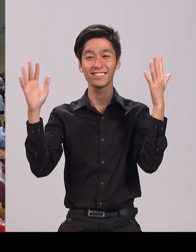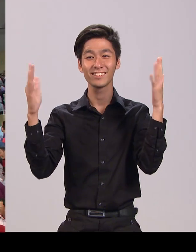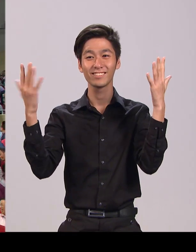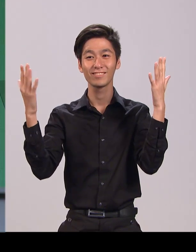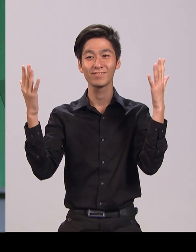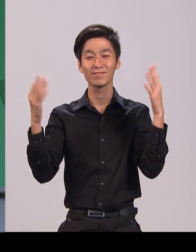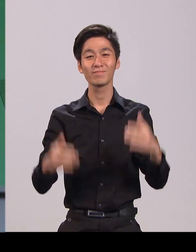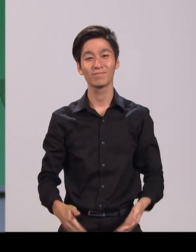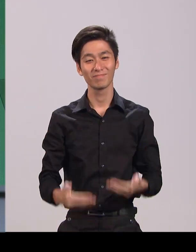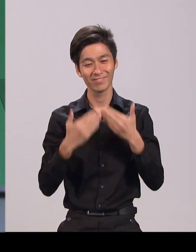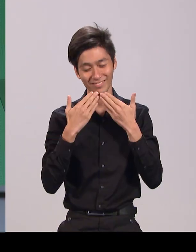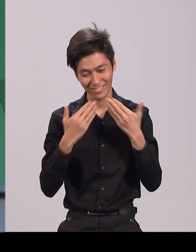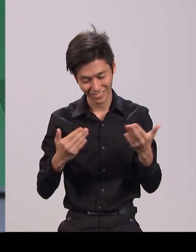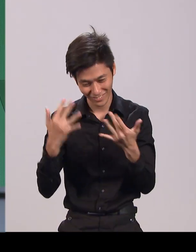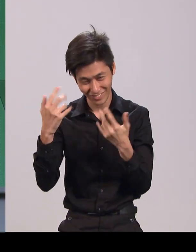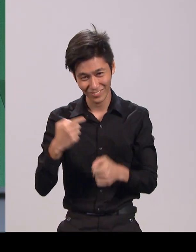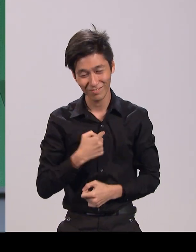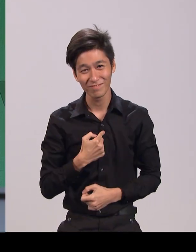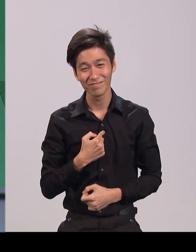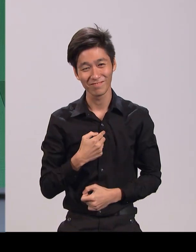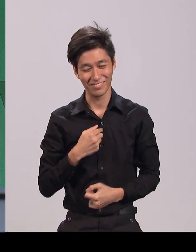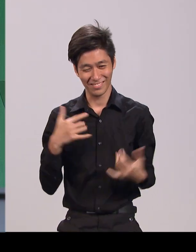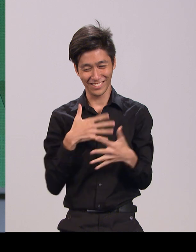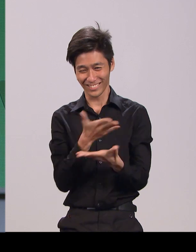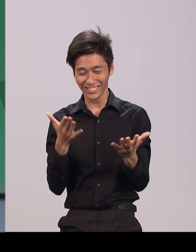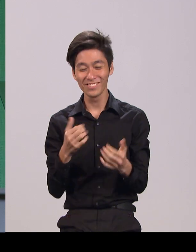Thank you for waiting for me everybody, I gave everybody a scare.